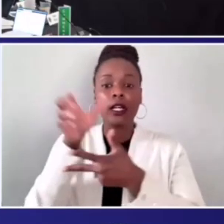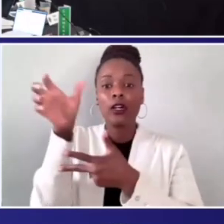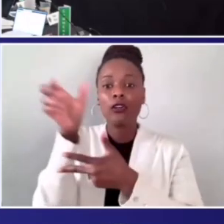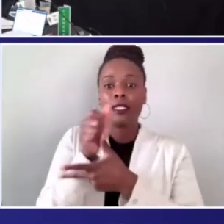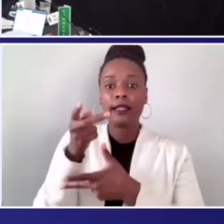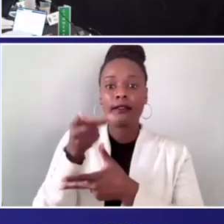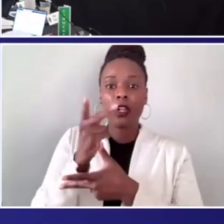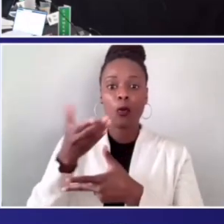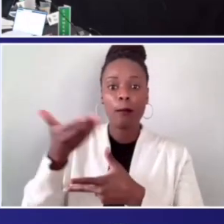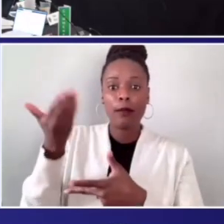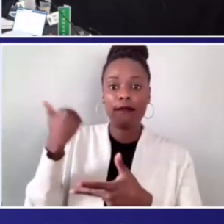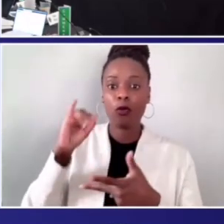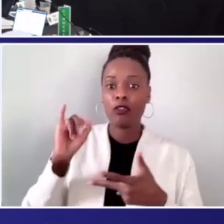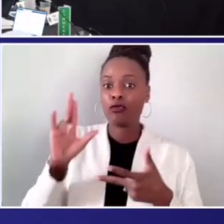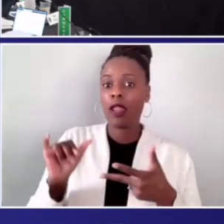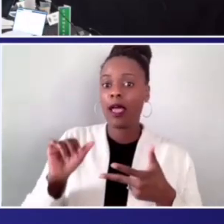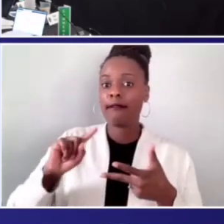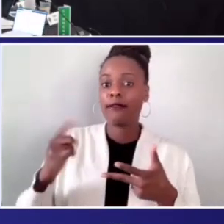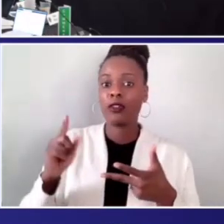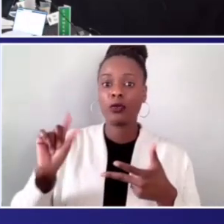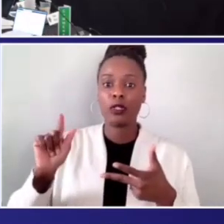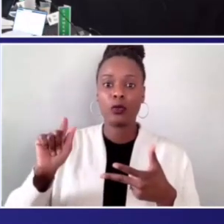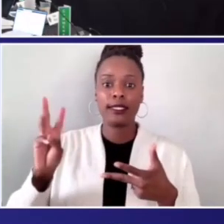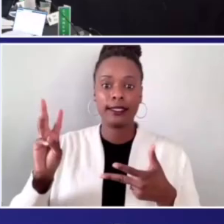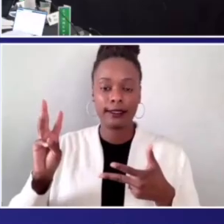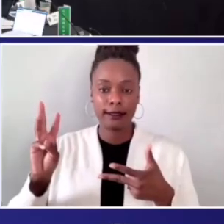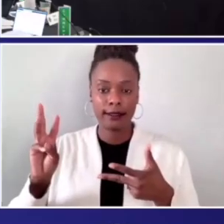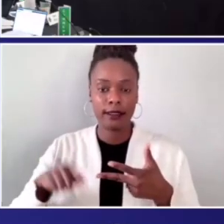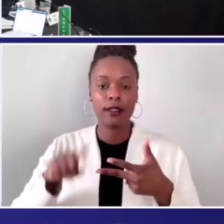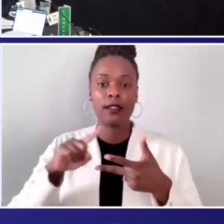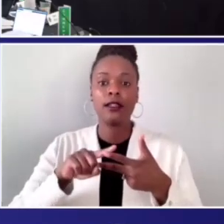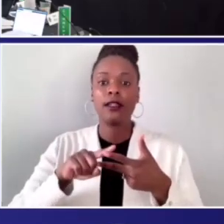1 -- July 1, 2026, you went into repayment